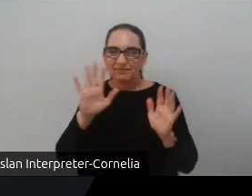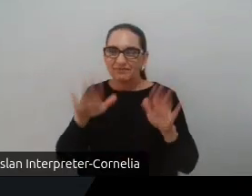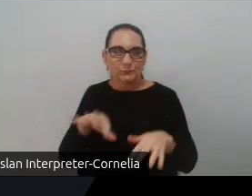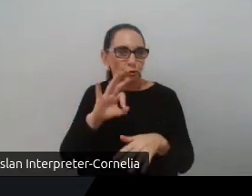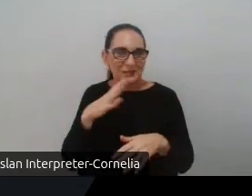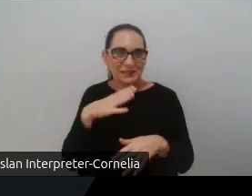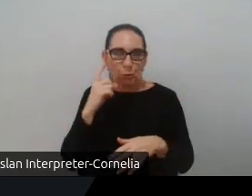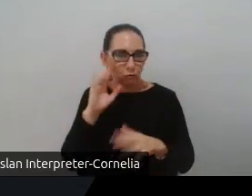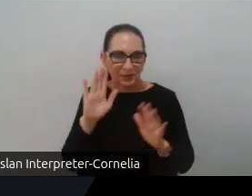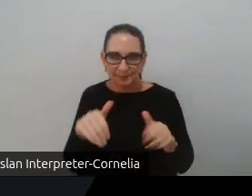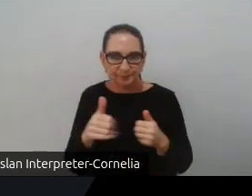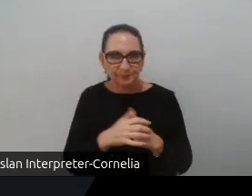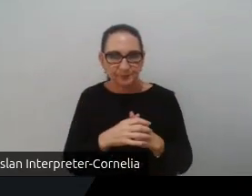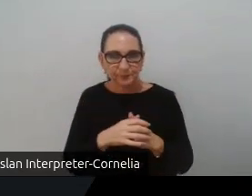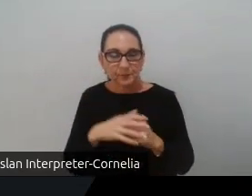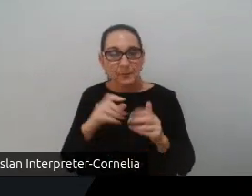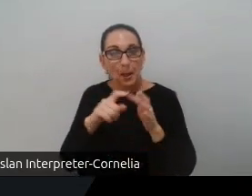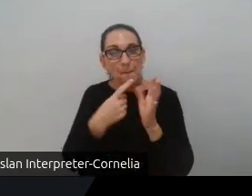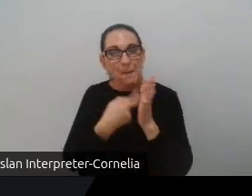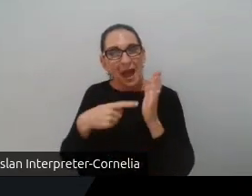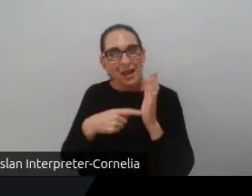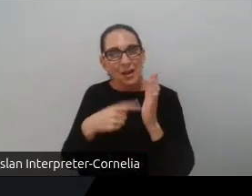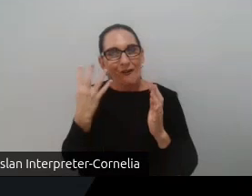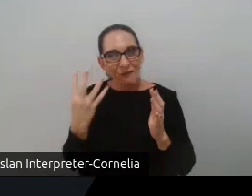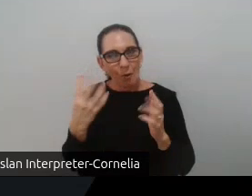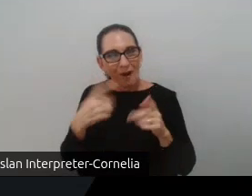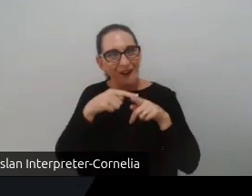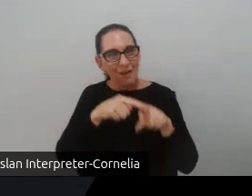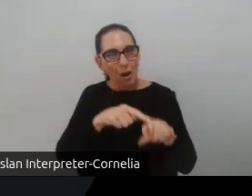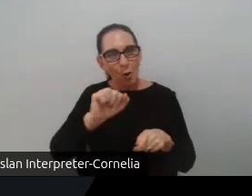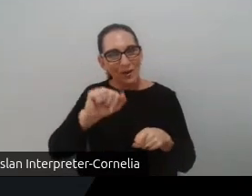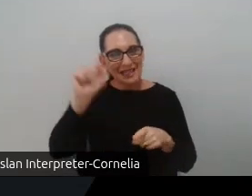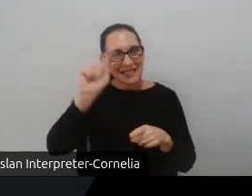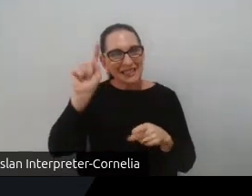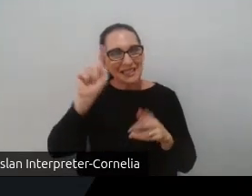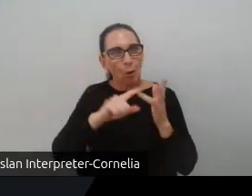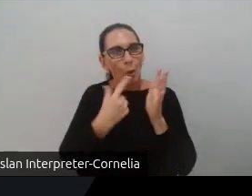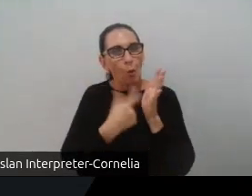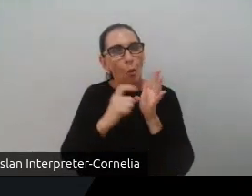um is in relation to the existing order details. I haven't ticked this because we don't know what